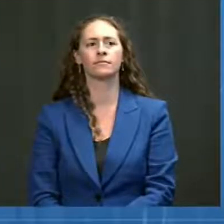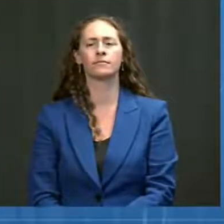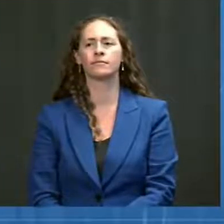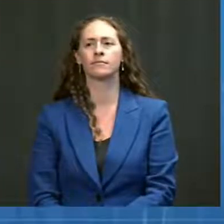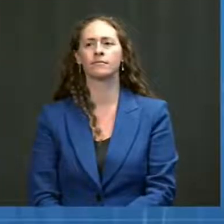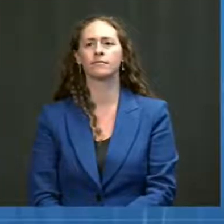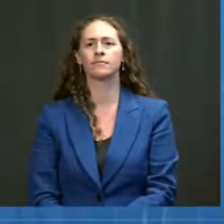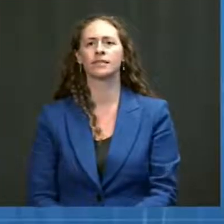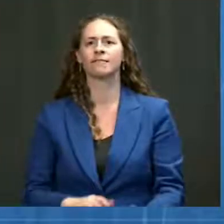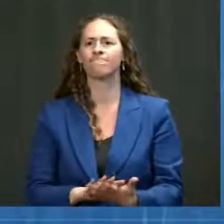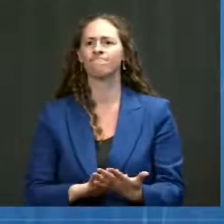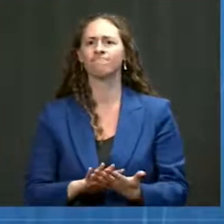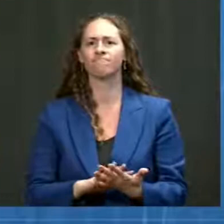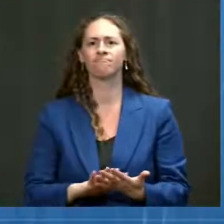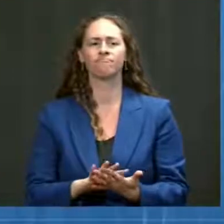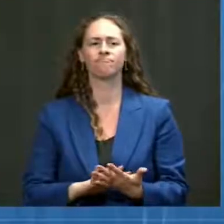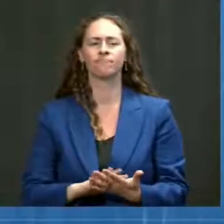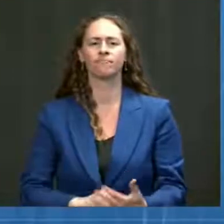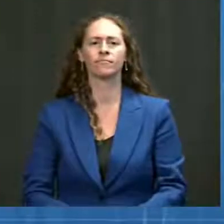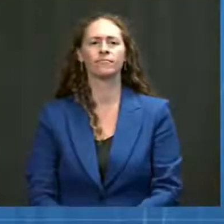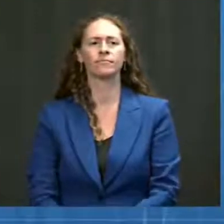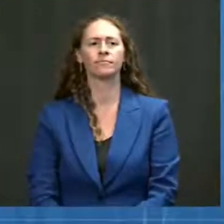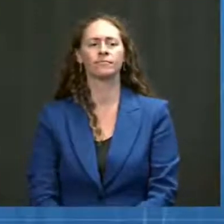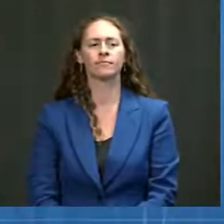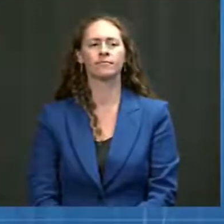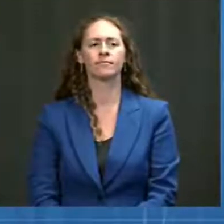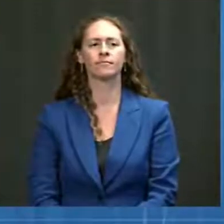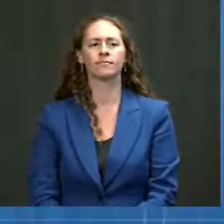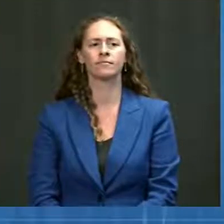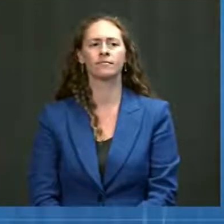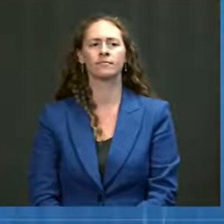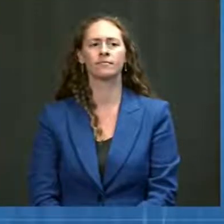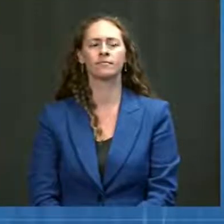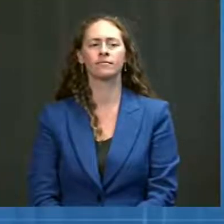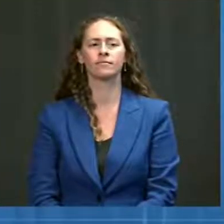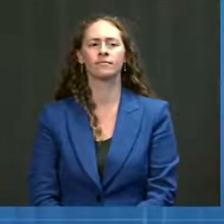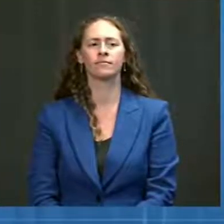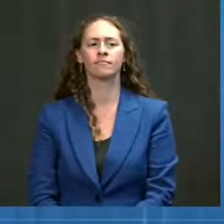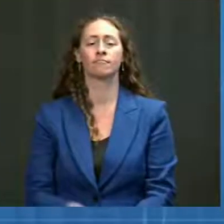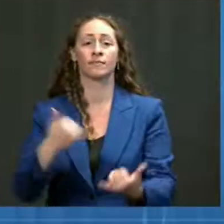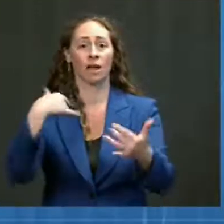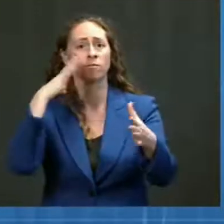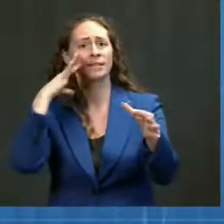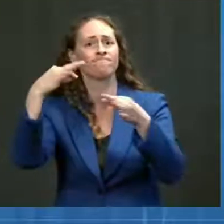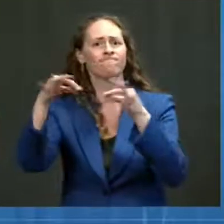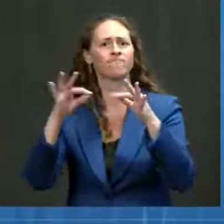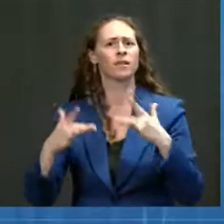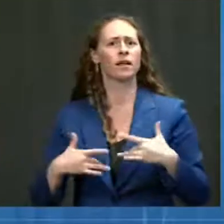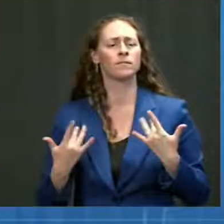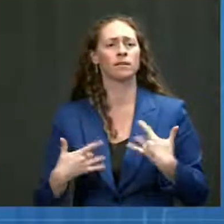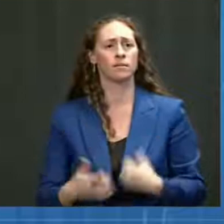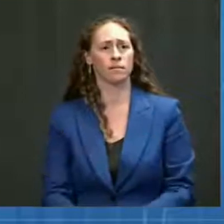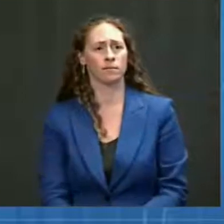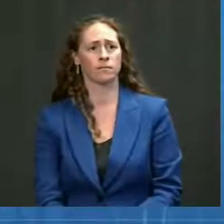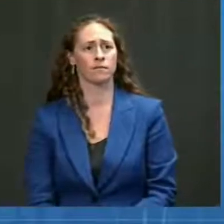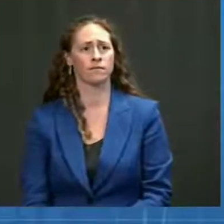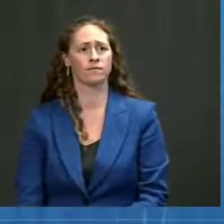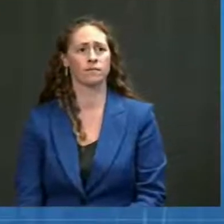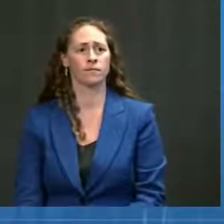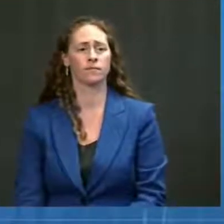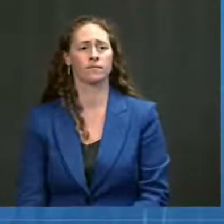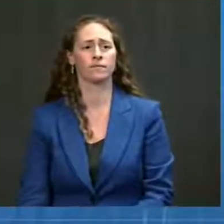GOOD MORNING EVERYONE AND